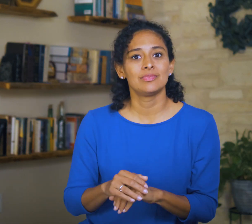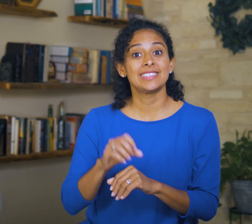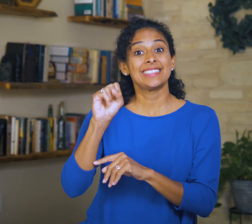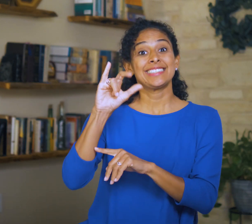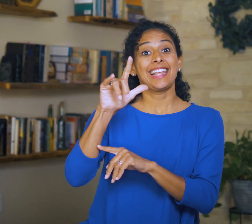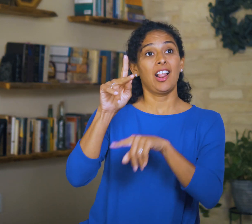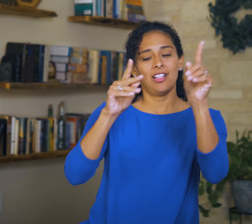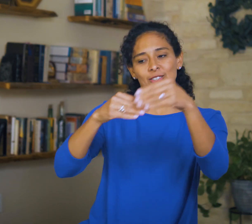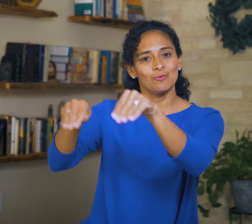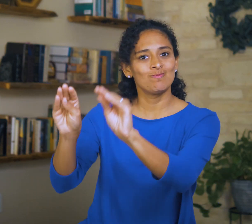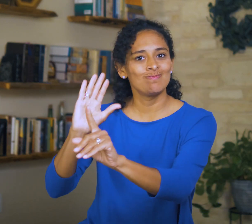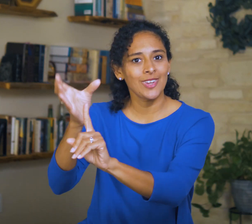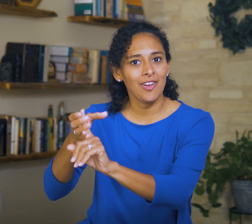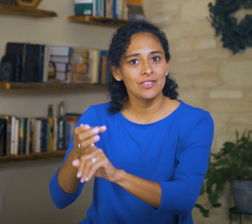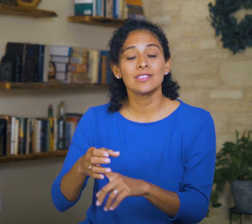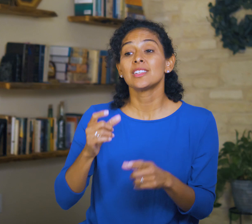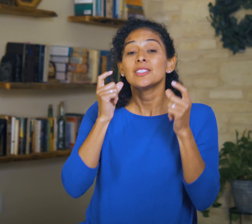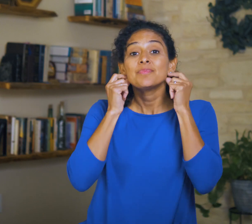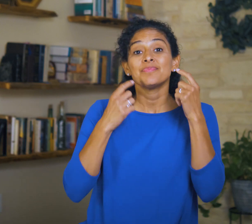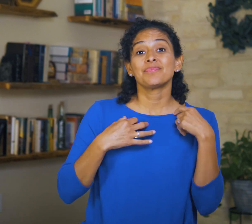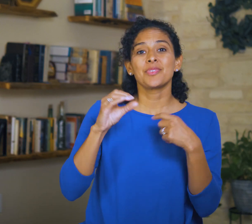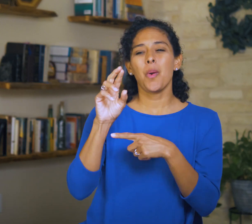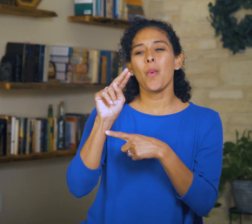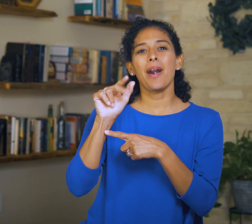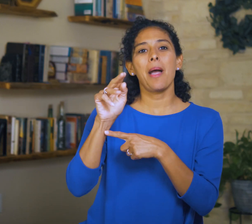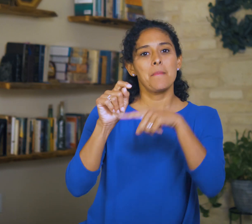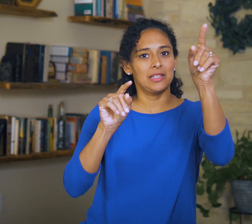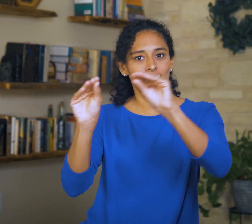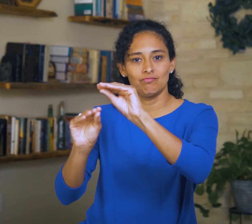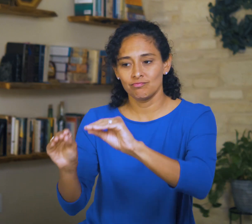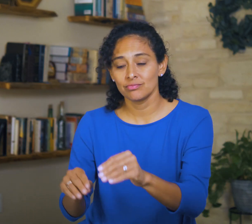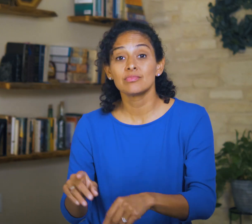I covered you with silk, I adorned you with ornaments,